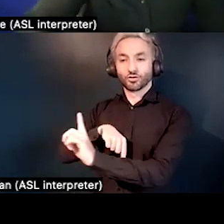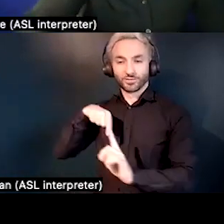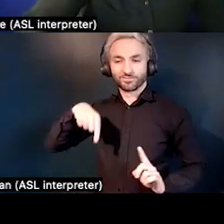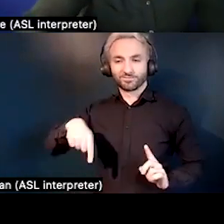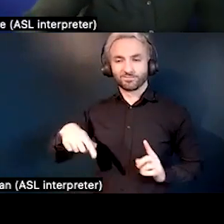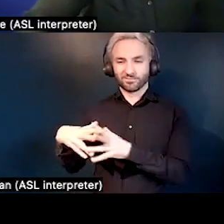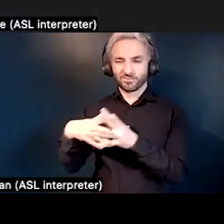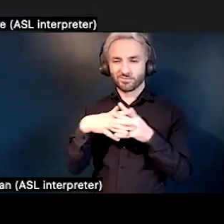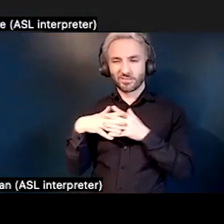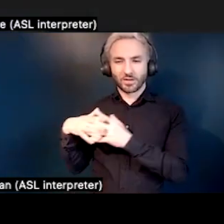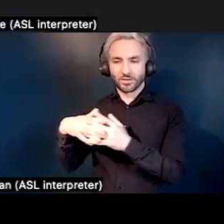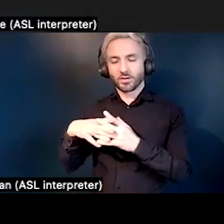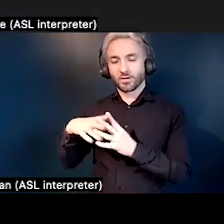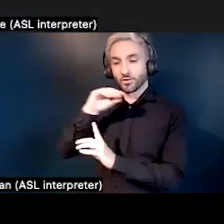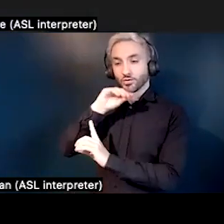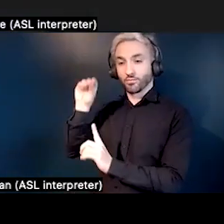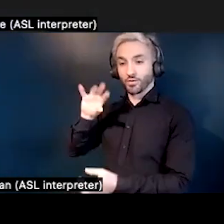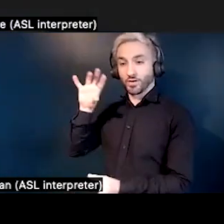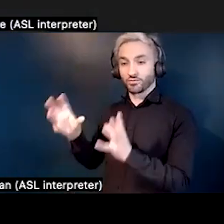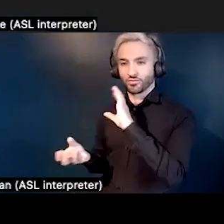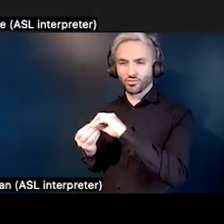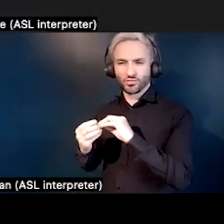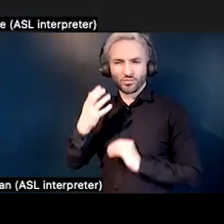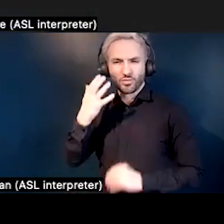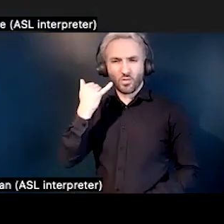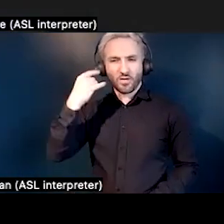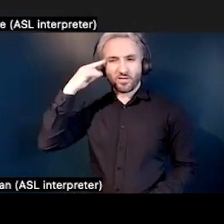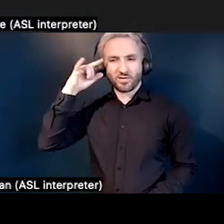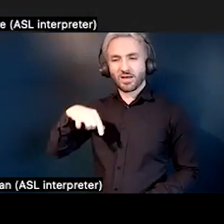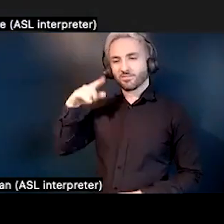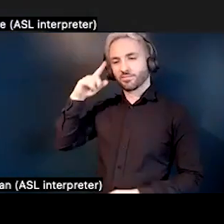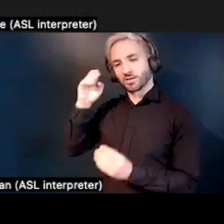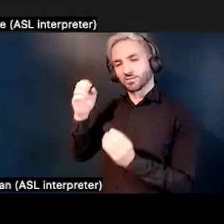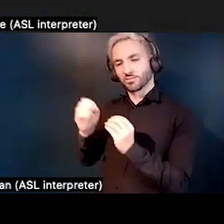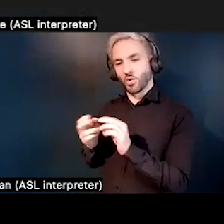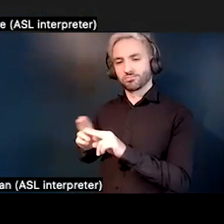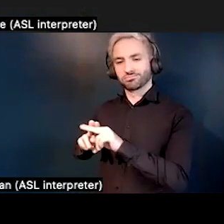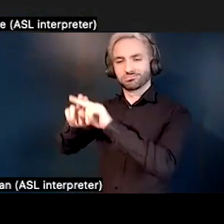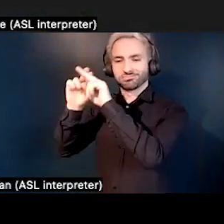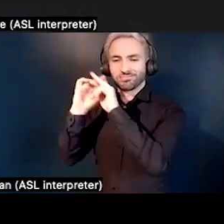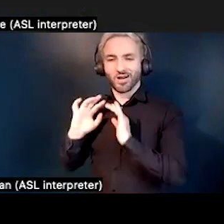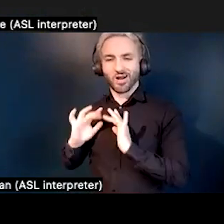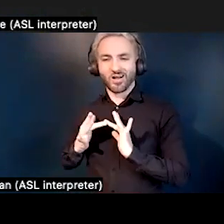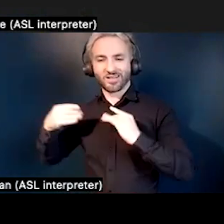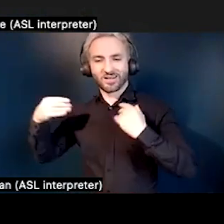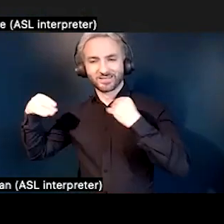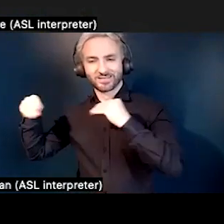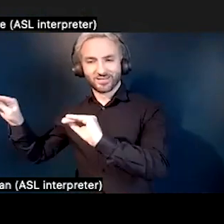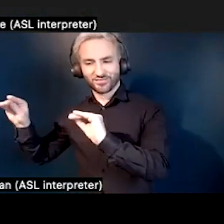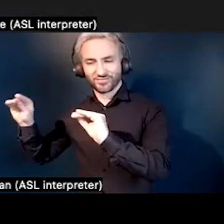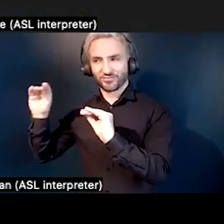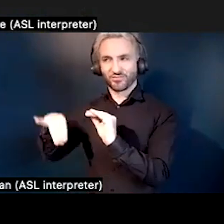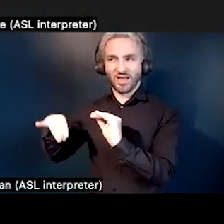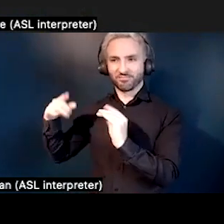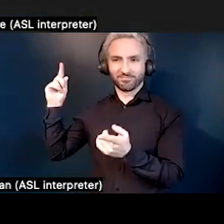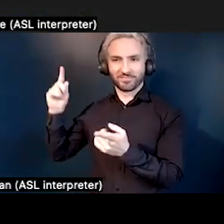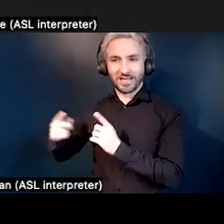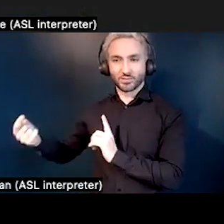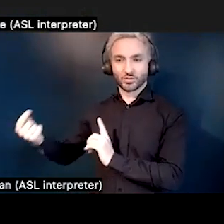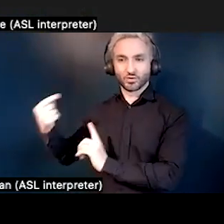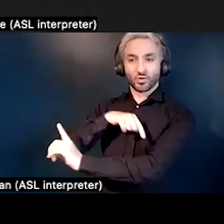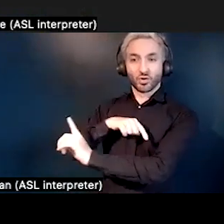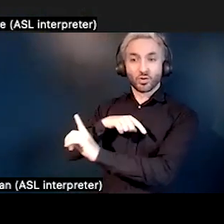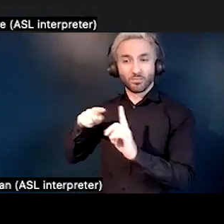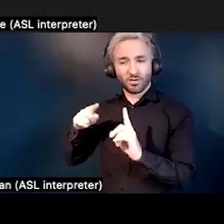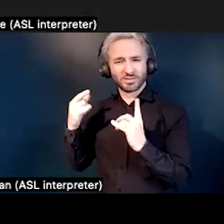that is a function of increased use of online selling, but it's still a significant number,